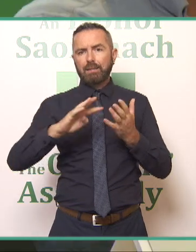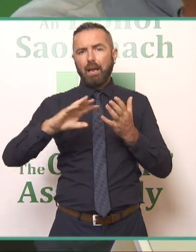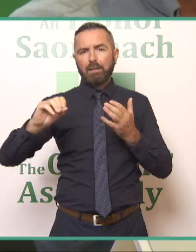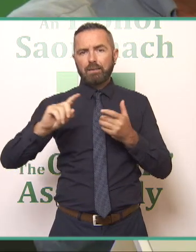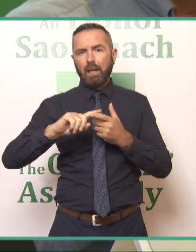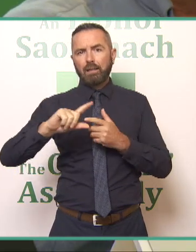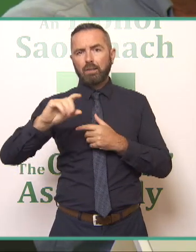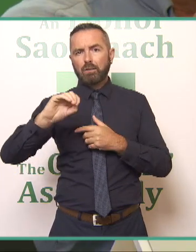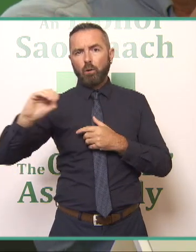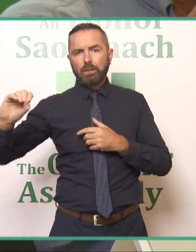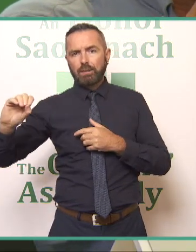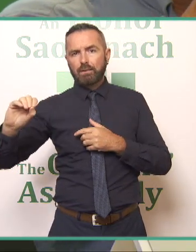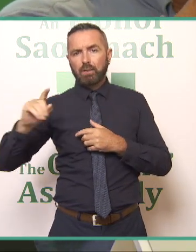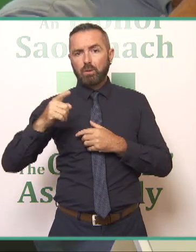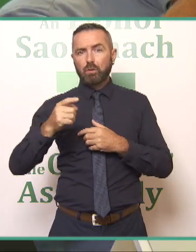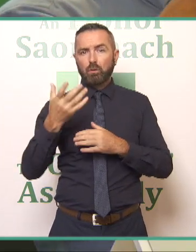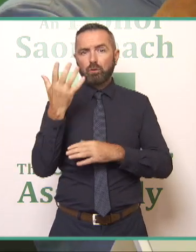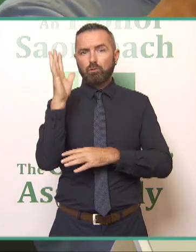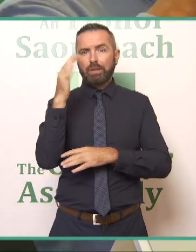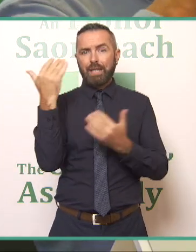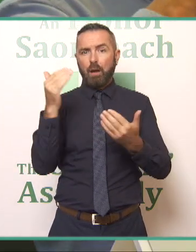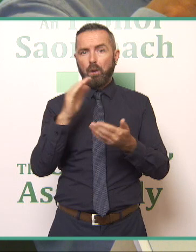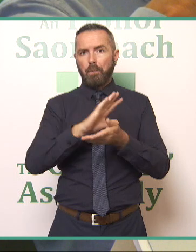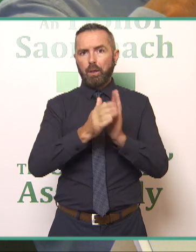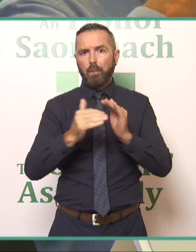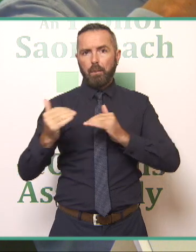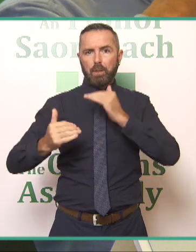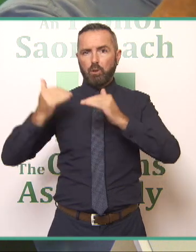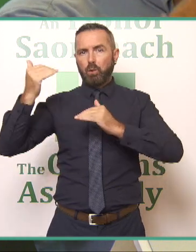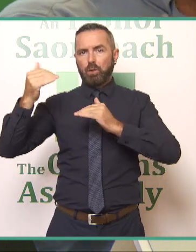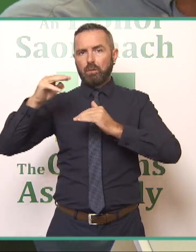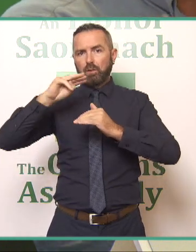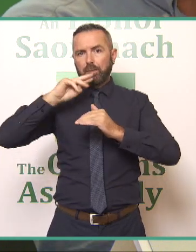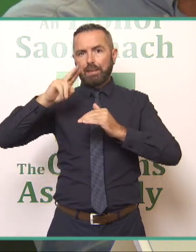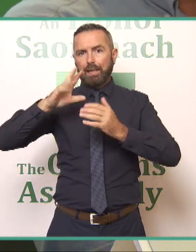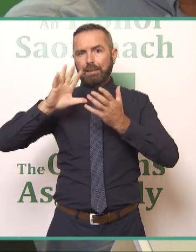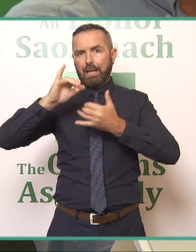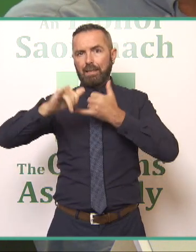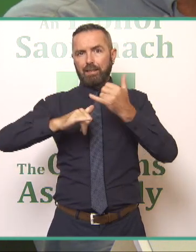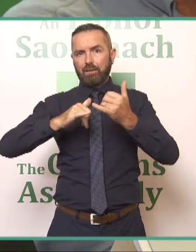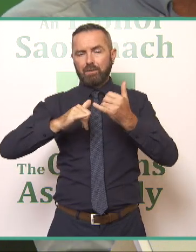those those trees are maturing now so that in the next 10 years our volumes are going to double in